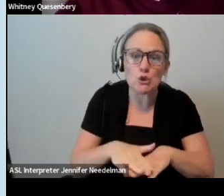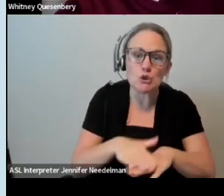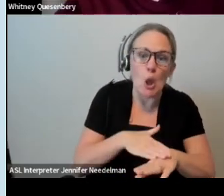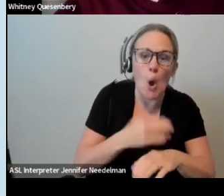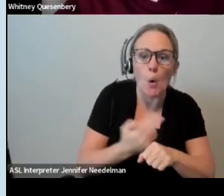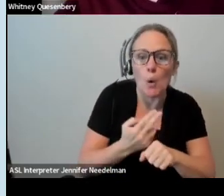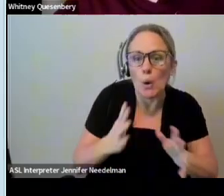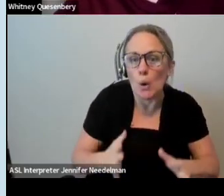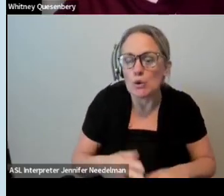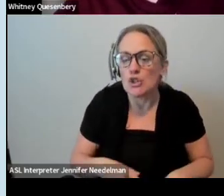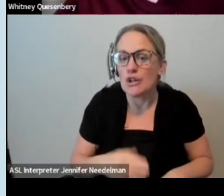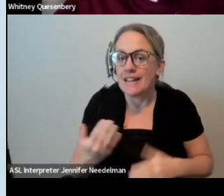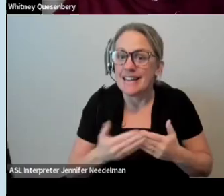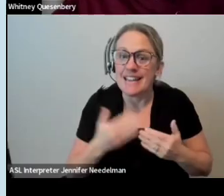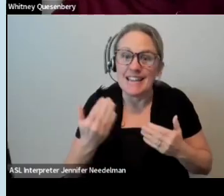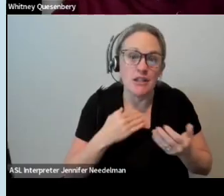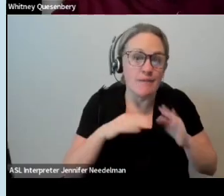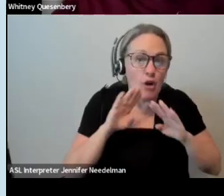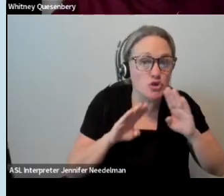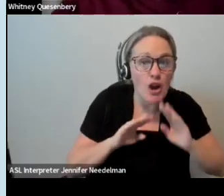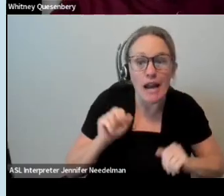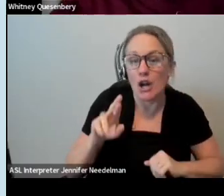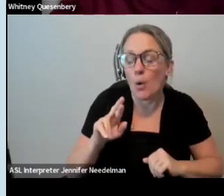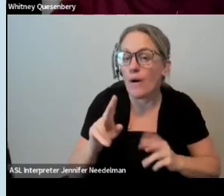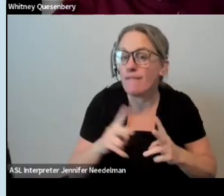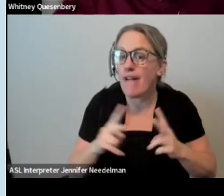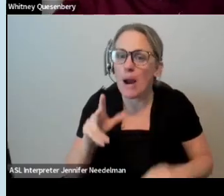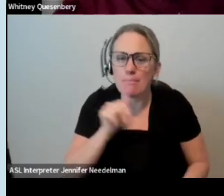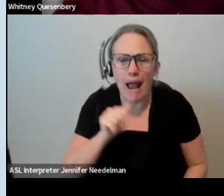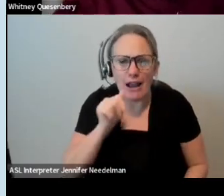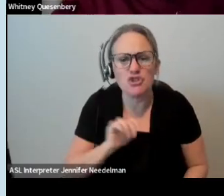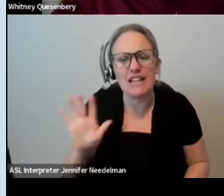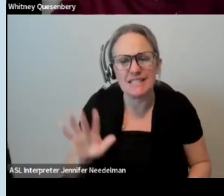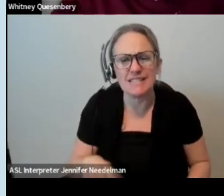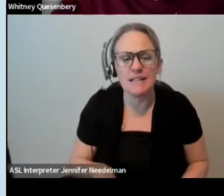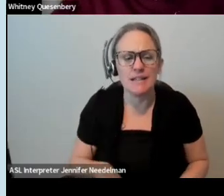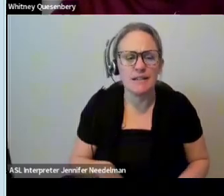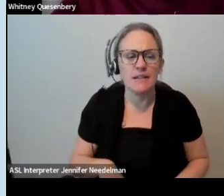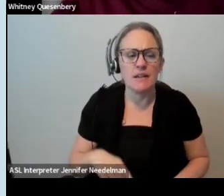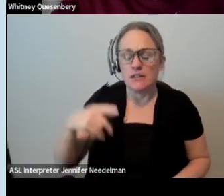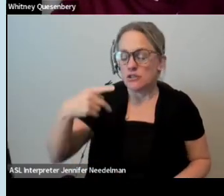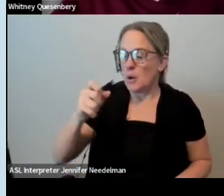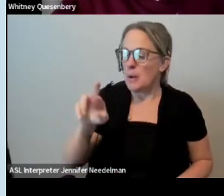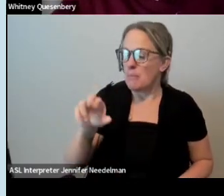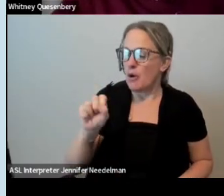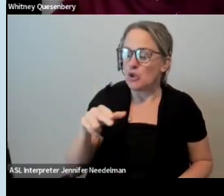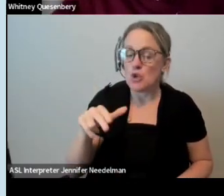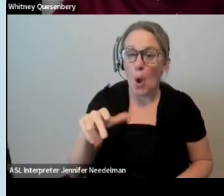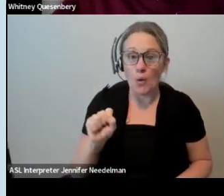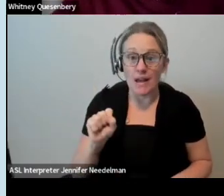frustrated or very patient. So one of the things that personas let us do is combine research